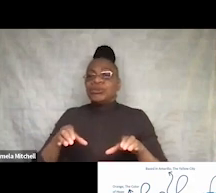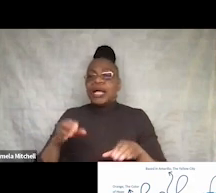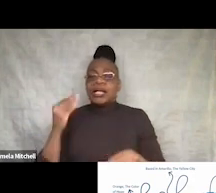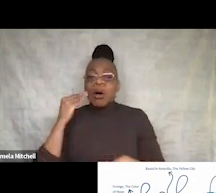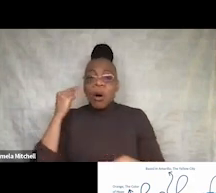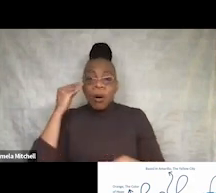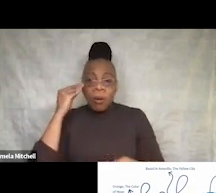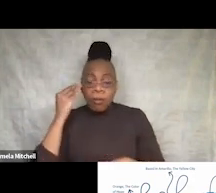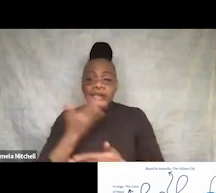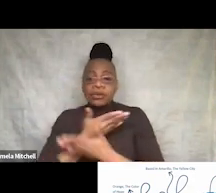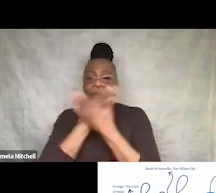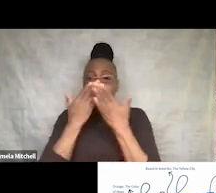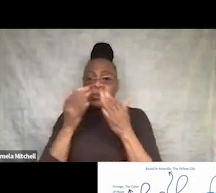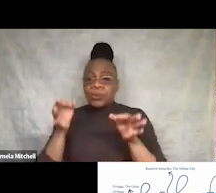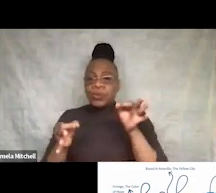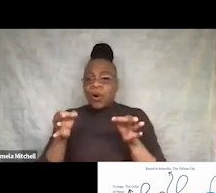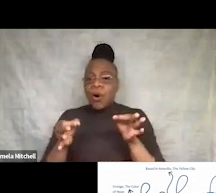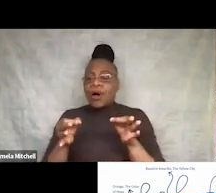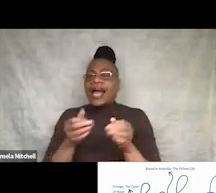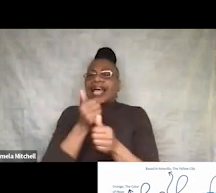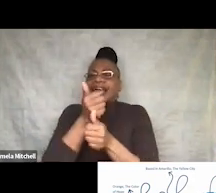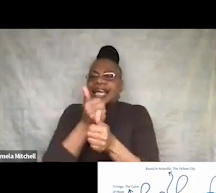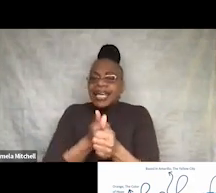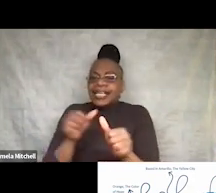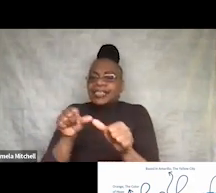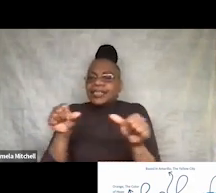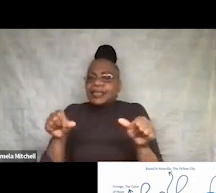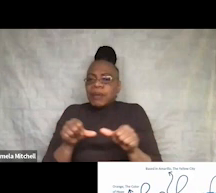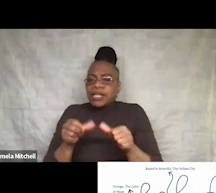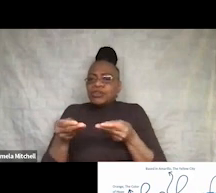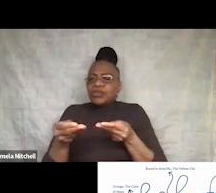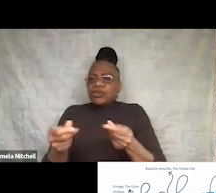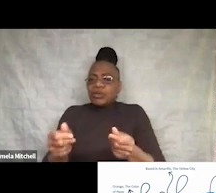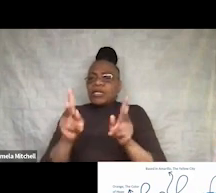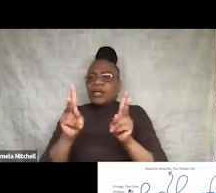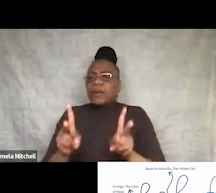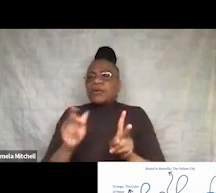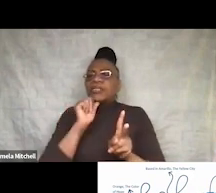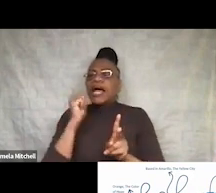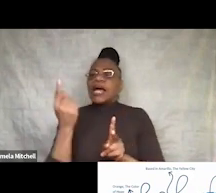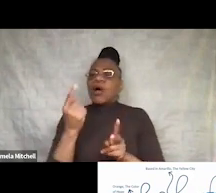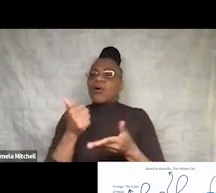to treat the whole person. It not only helps the guests that we're serving and our unhoused neighbors,